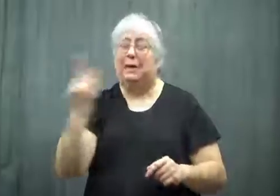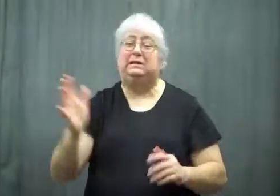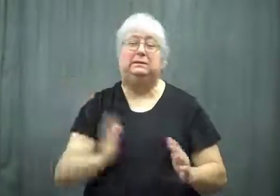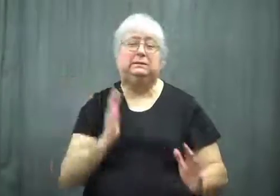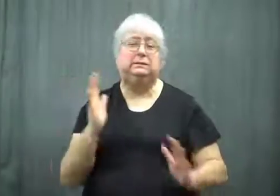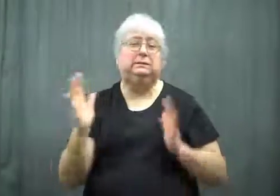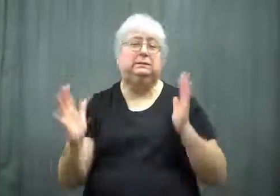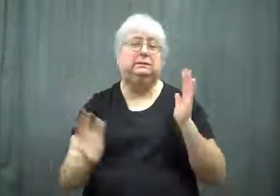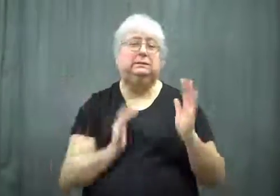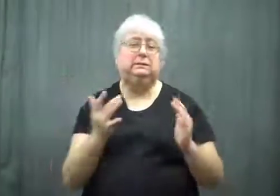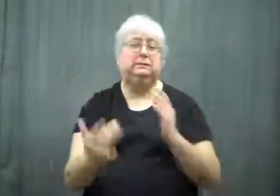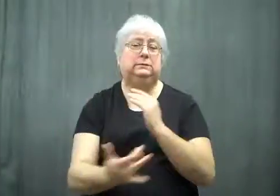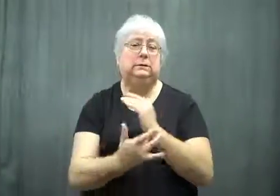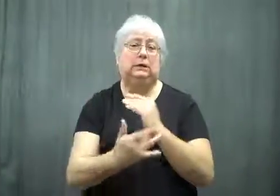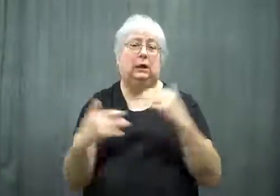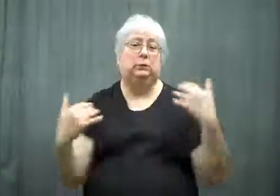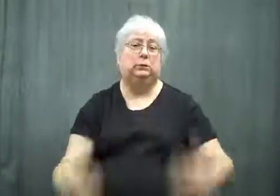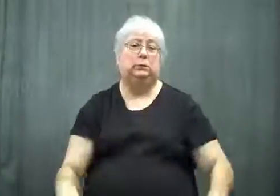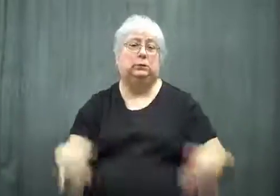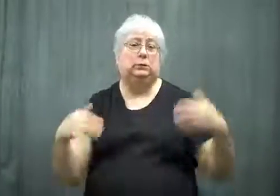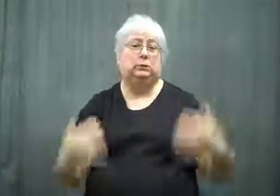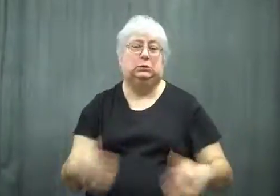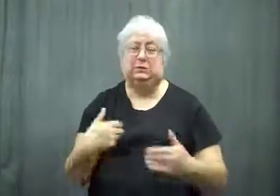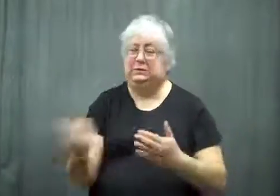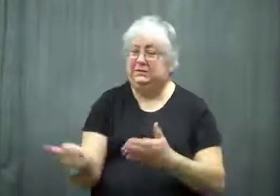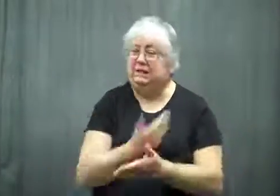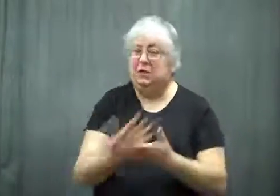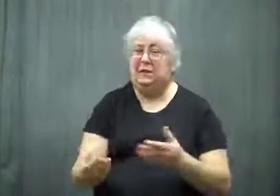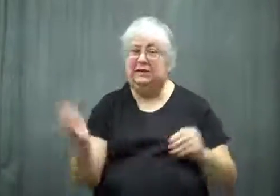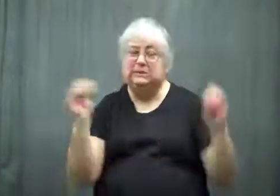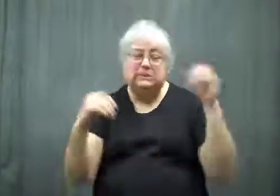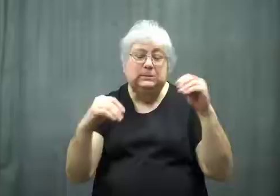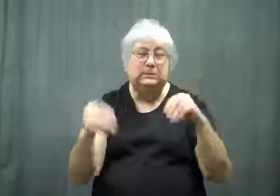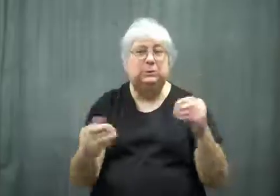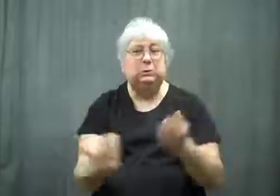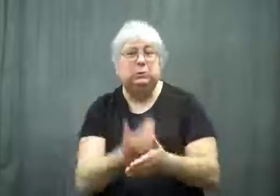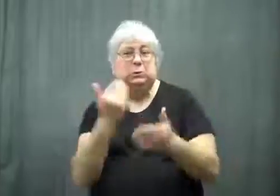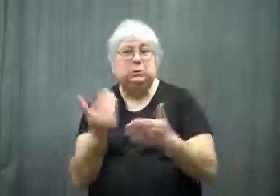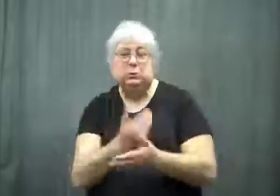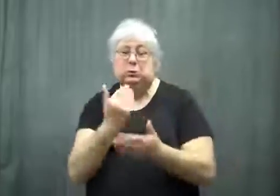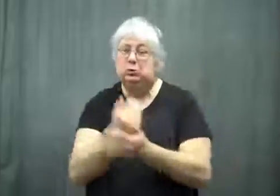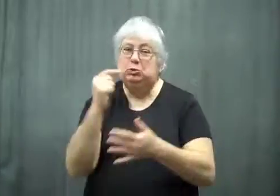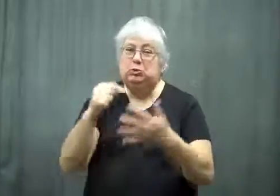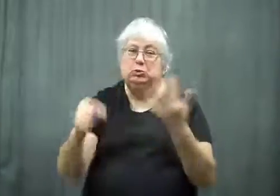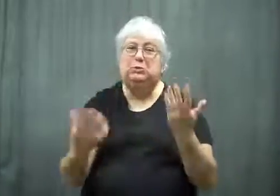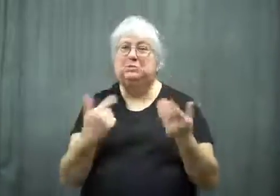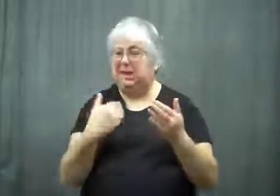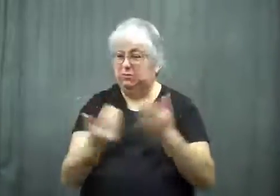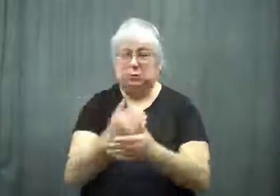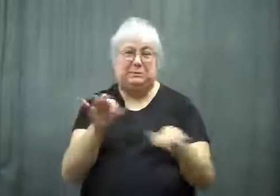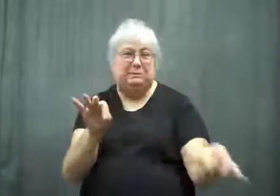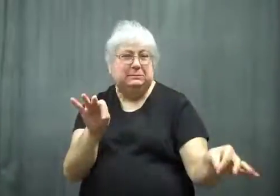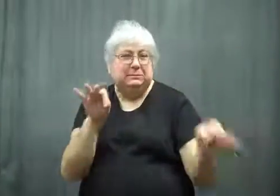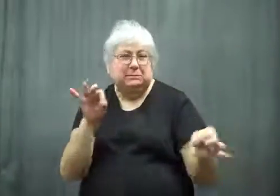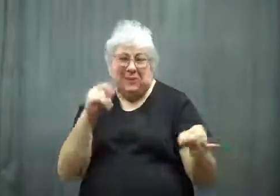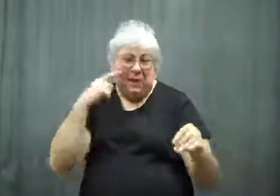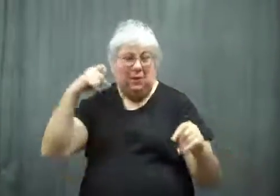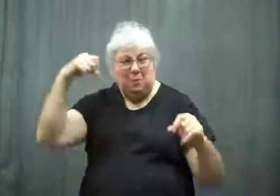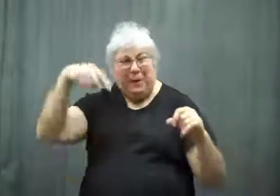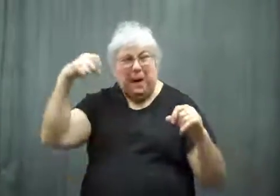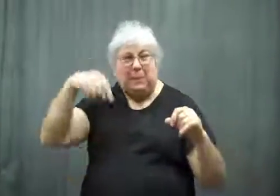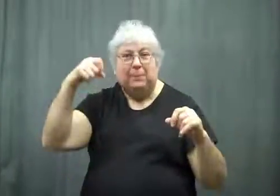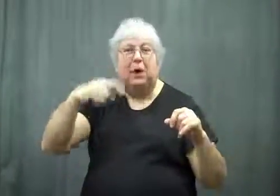It's really a fancy, high tech hospital with all the latest technology.